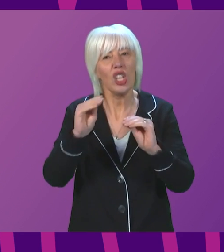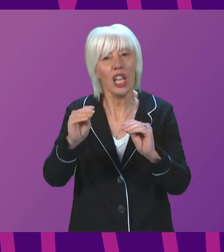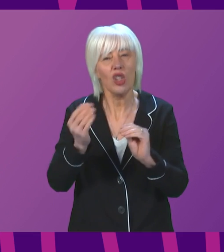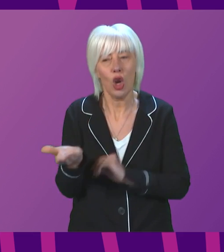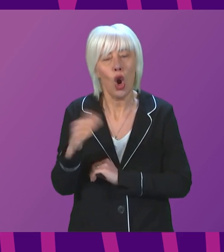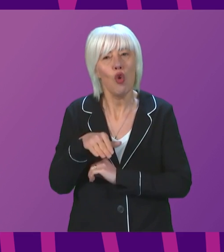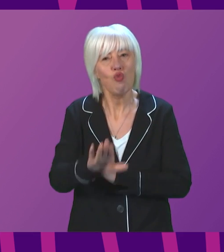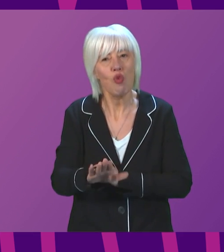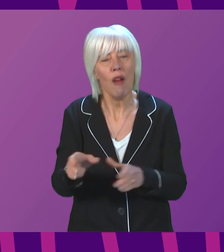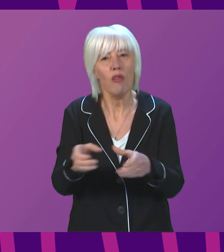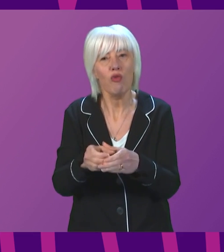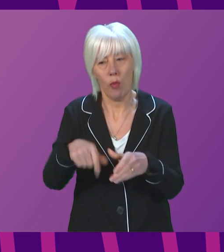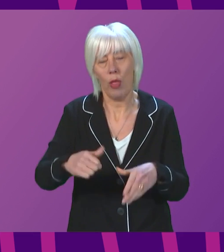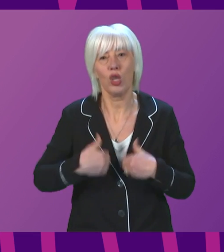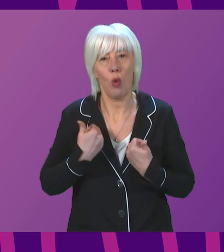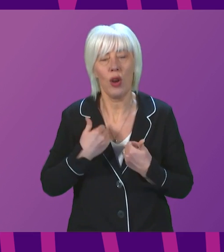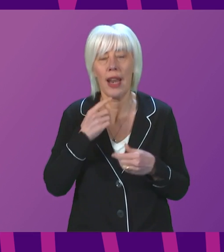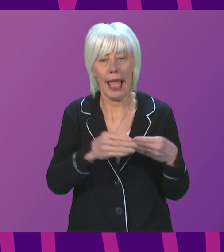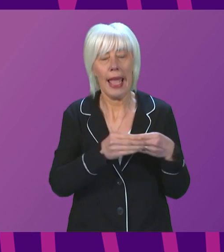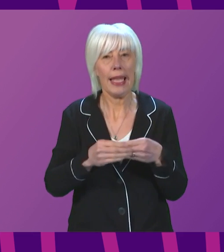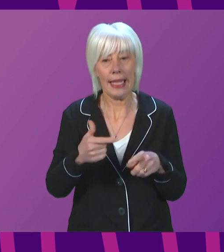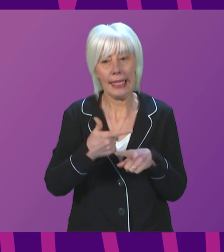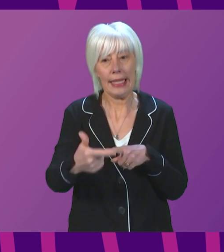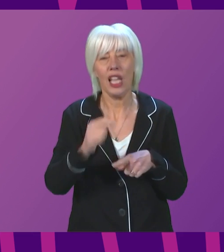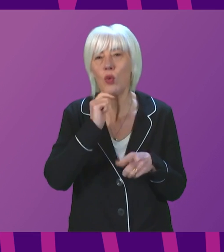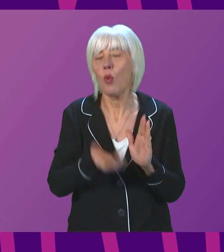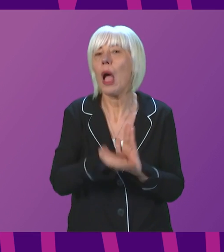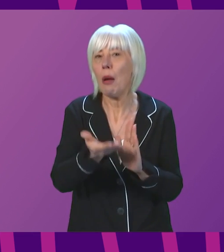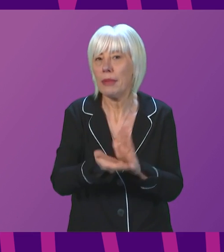Our guidance will be updated next week, but I wanted to confirm the decision today in